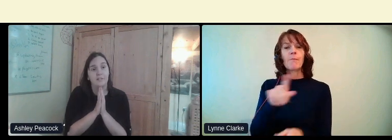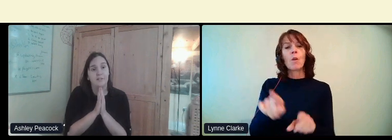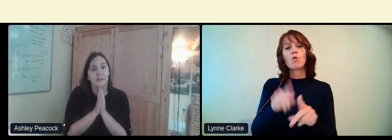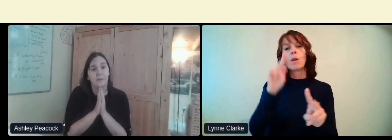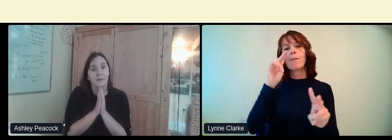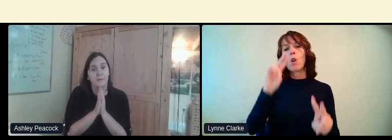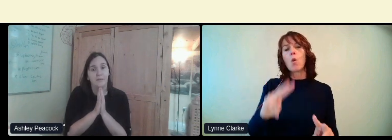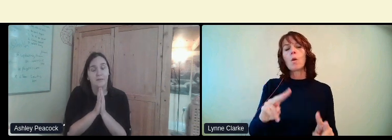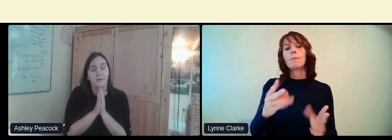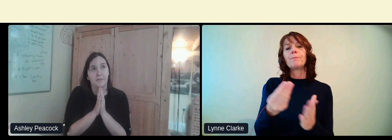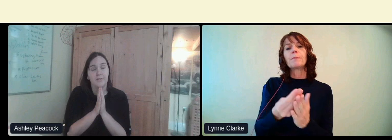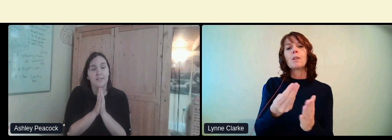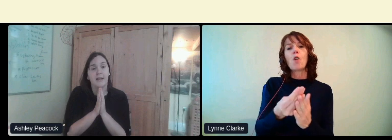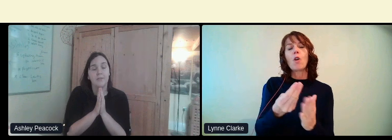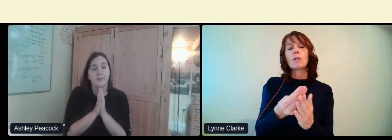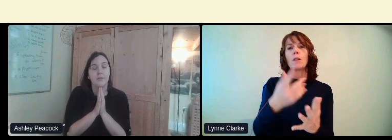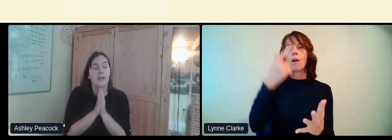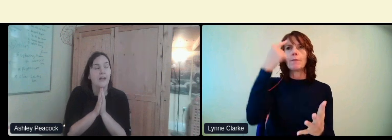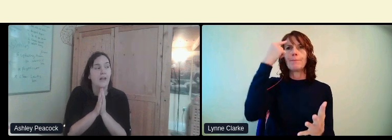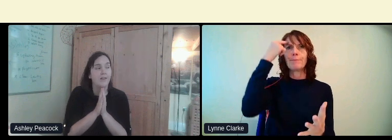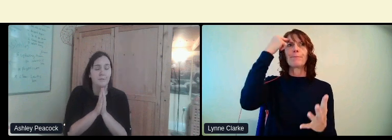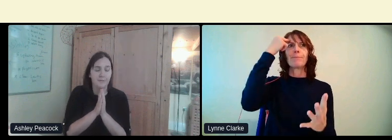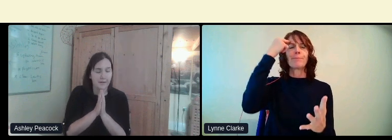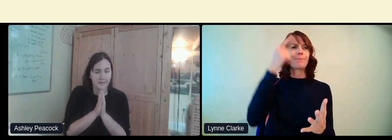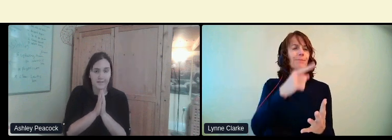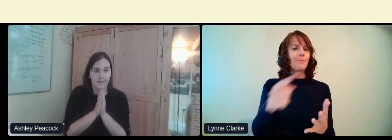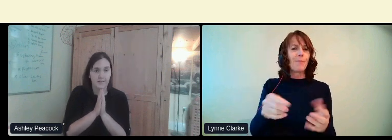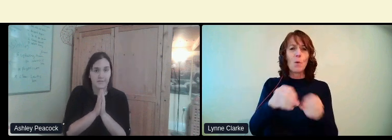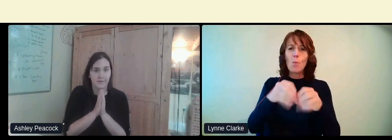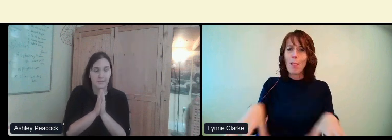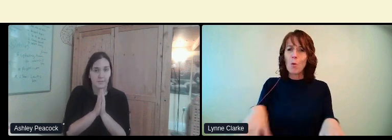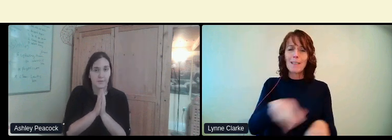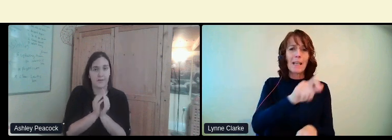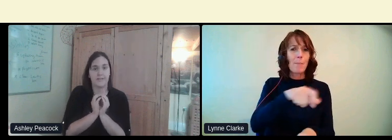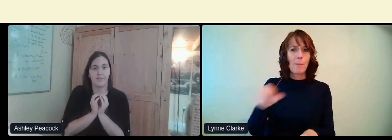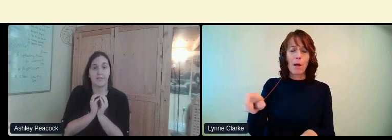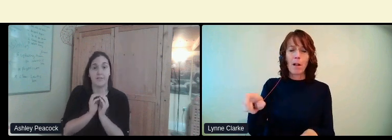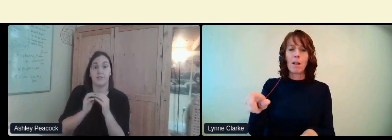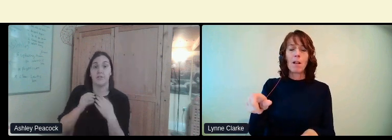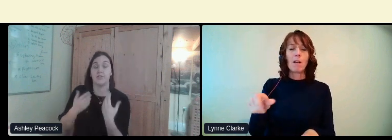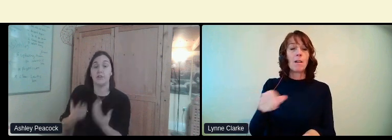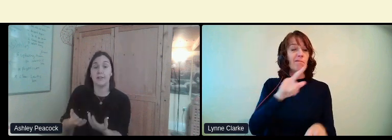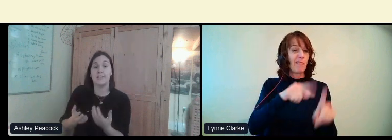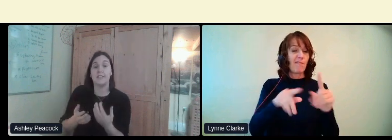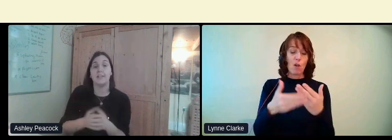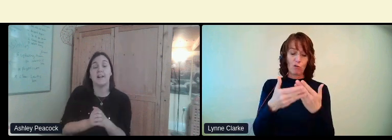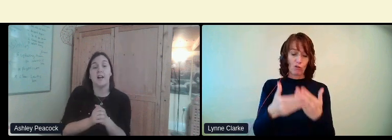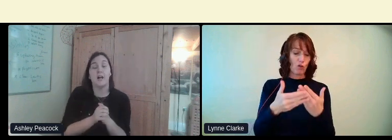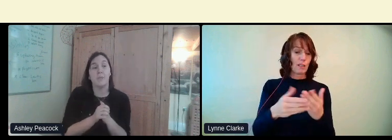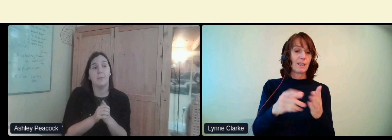that we are losing out on and there's been various studies from organisations such as Deloitte and